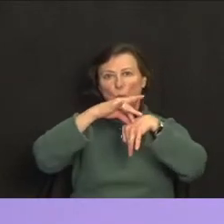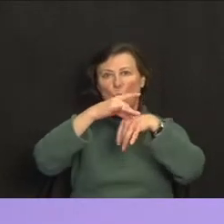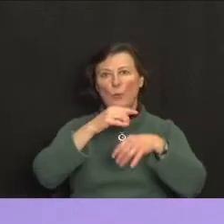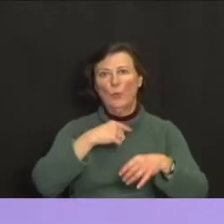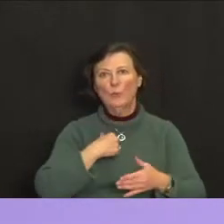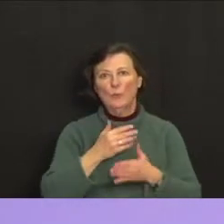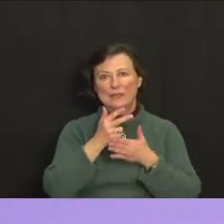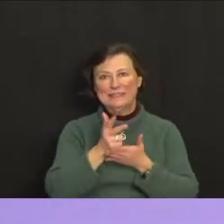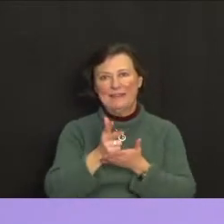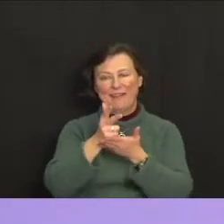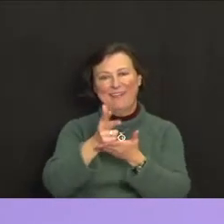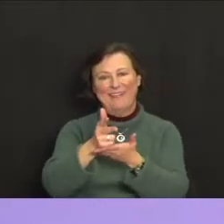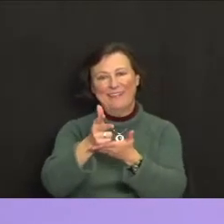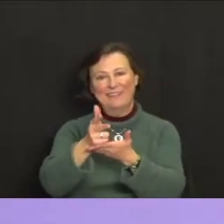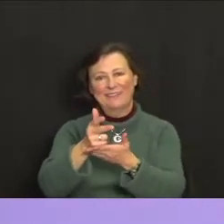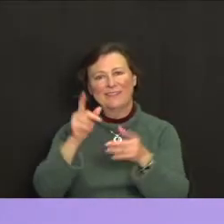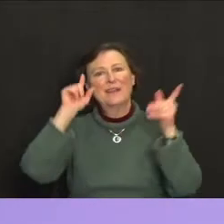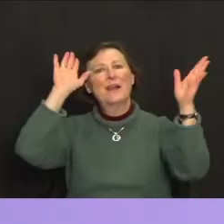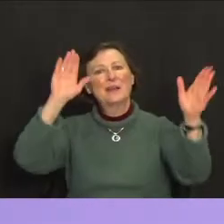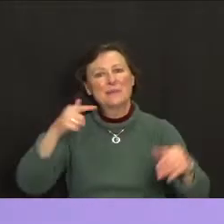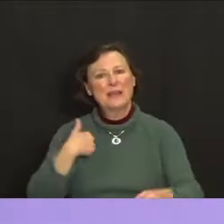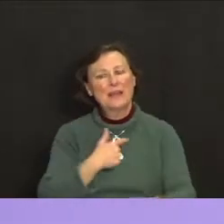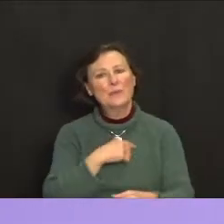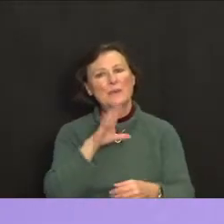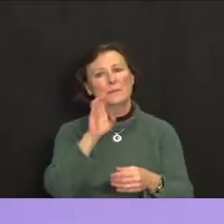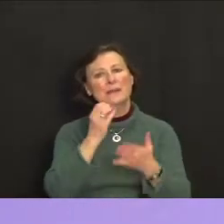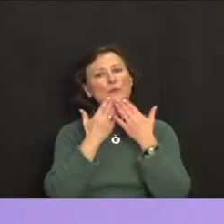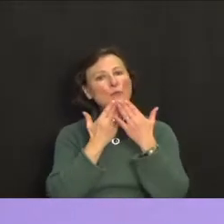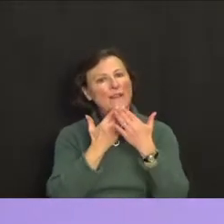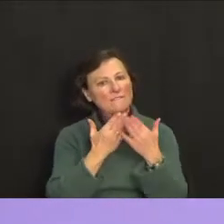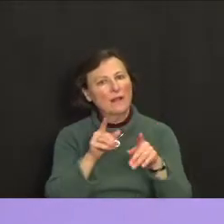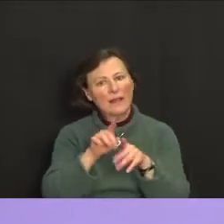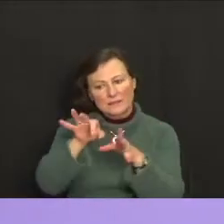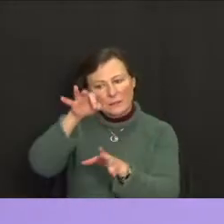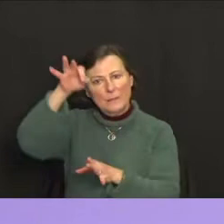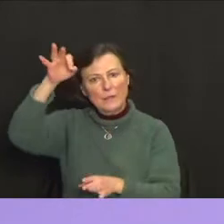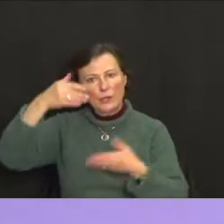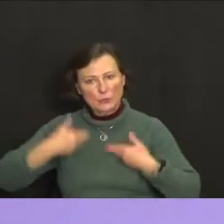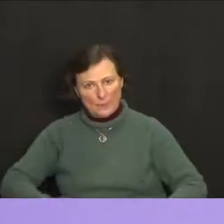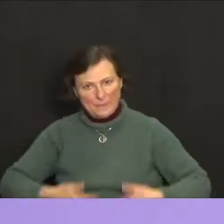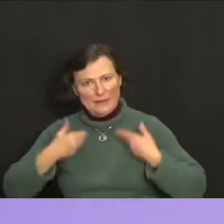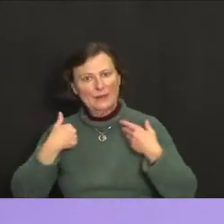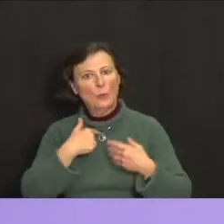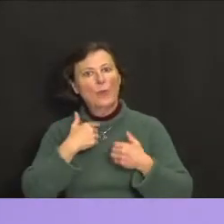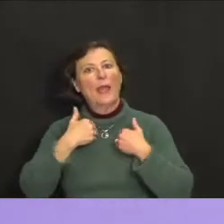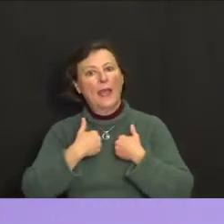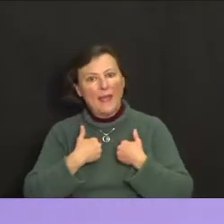May we be grateful, as spiritual beings that we are having this human experience